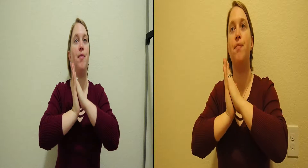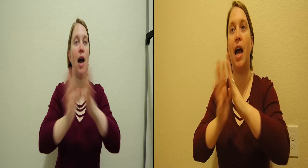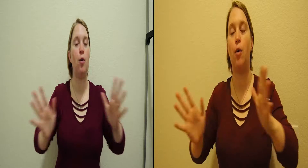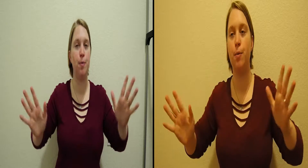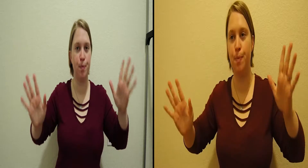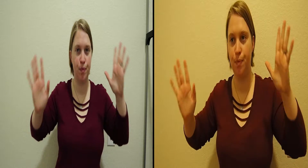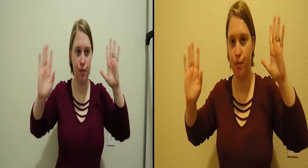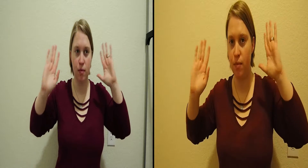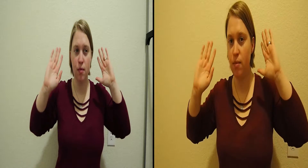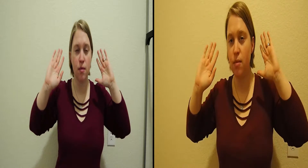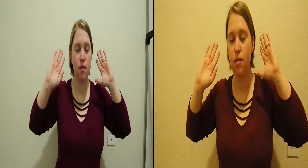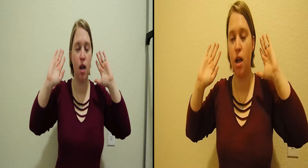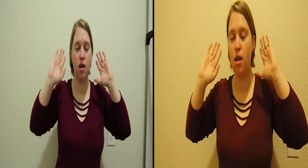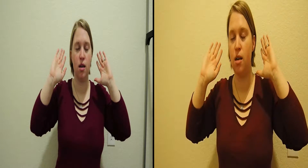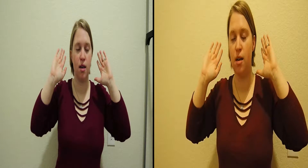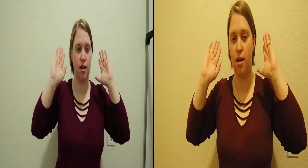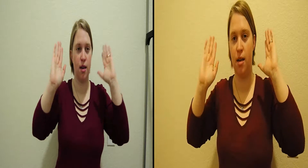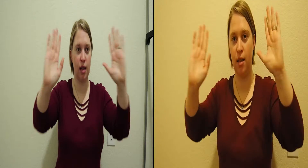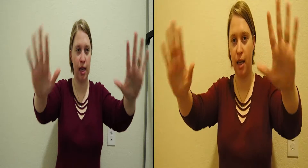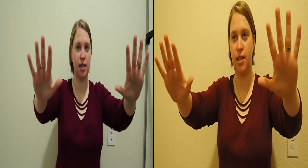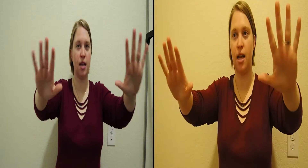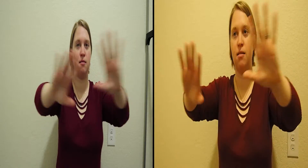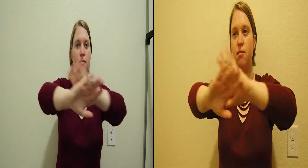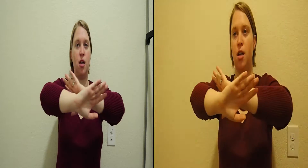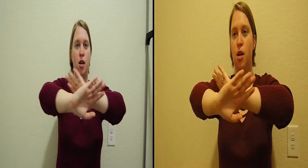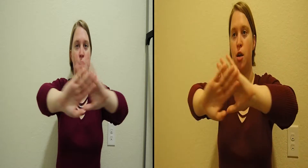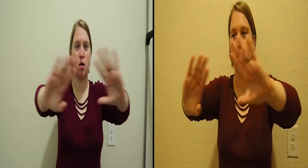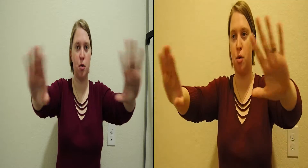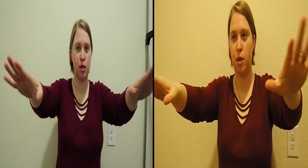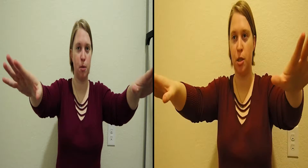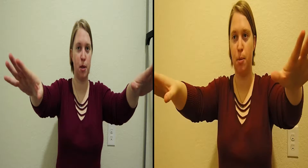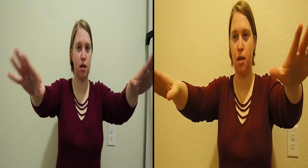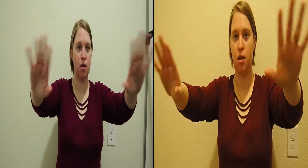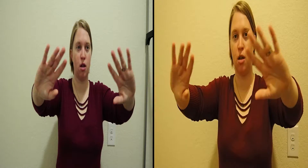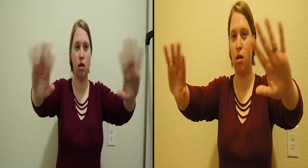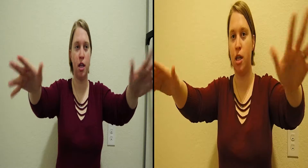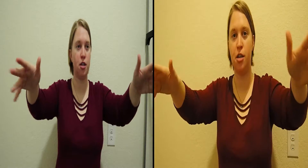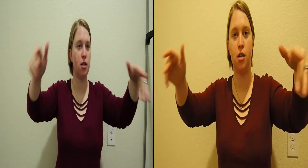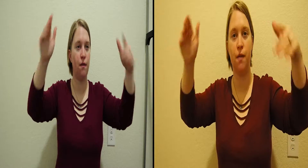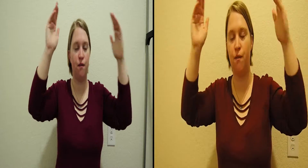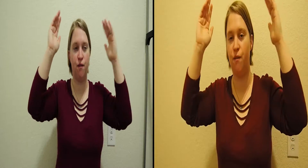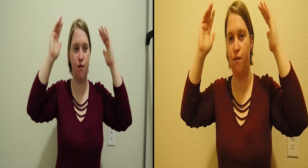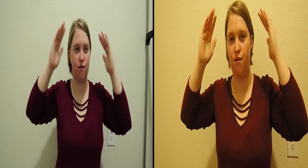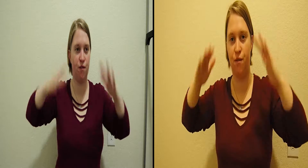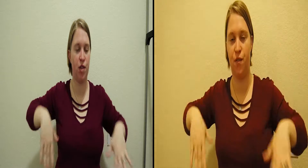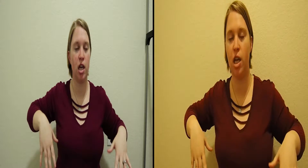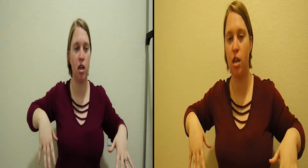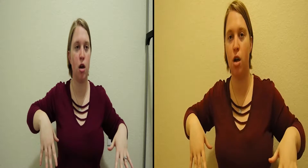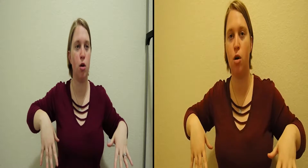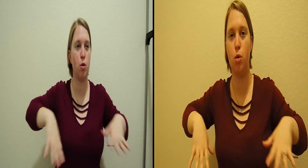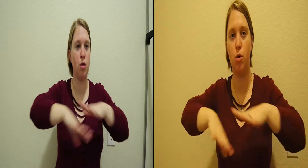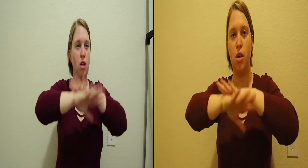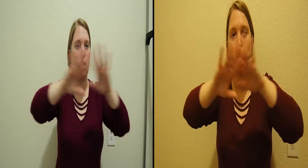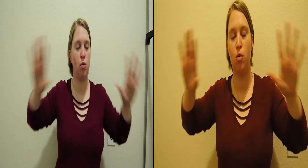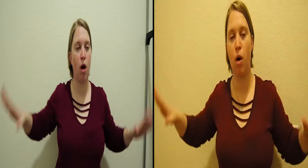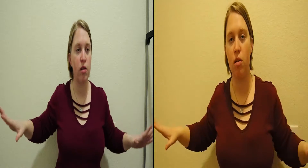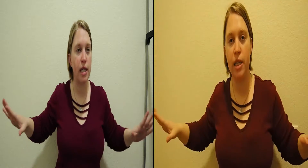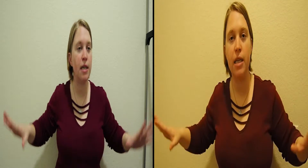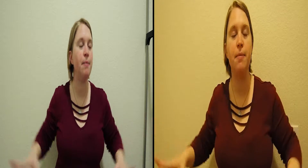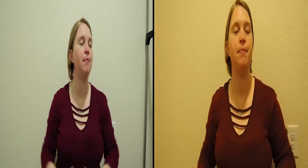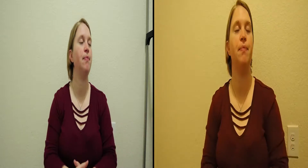Now, like I said, crisp, clear video quality